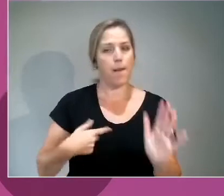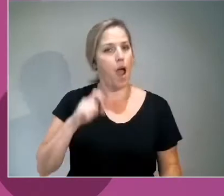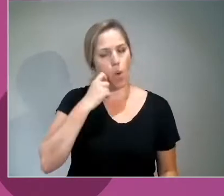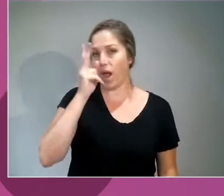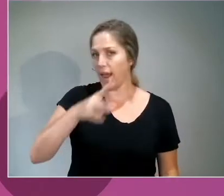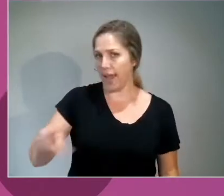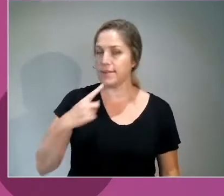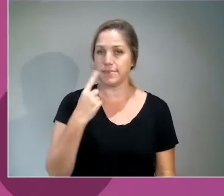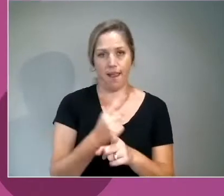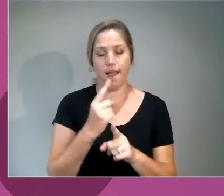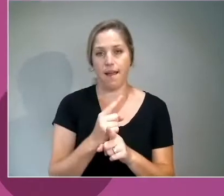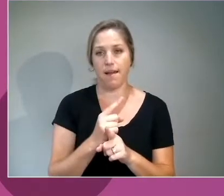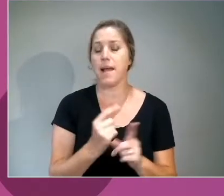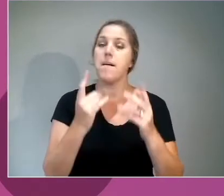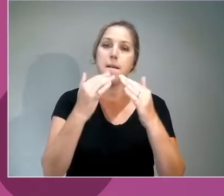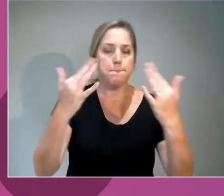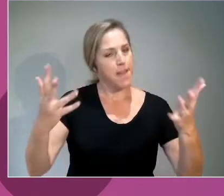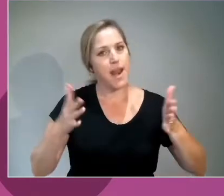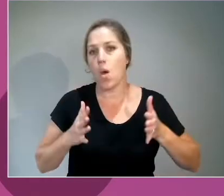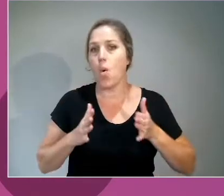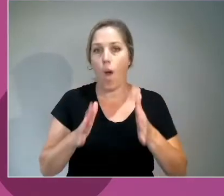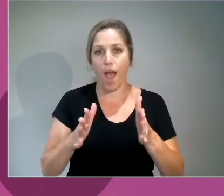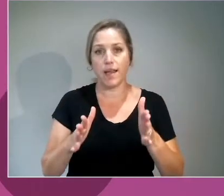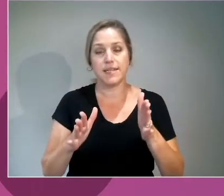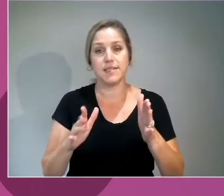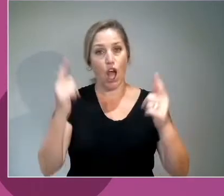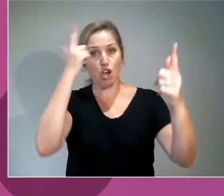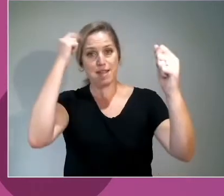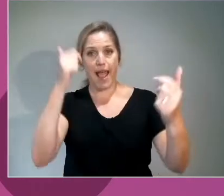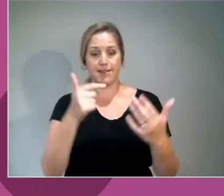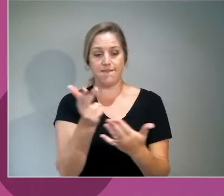the creative arts are a critical contribution to the supports that we can provide to people